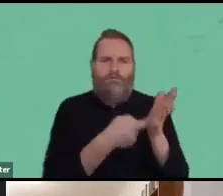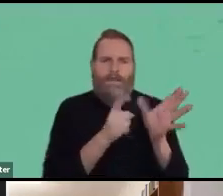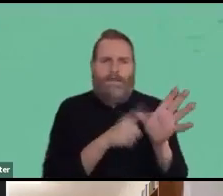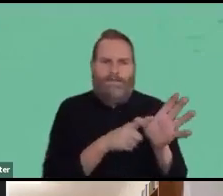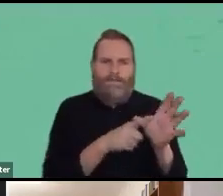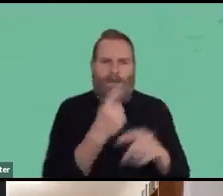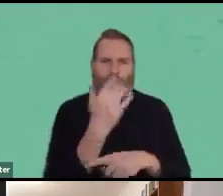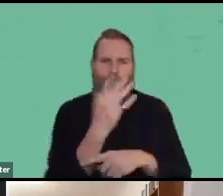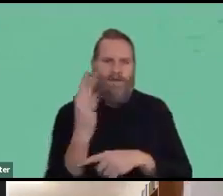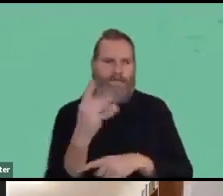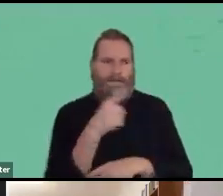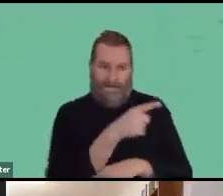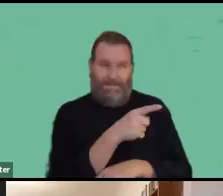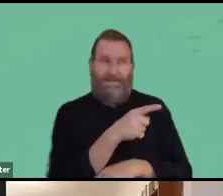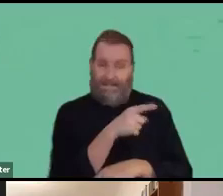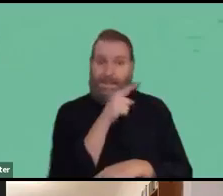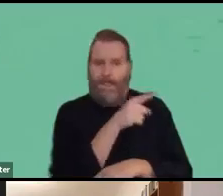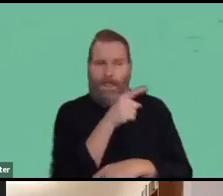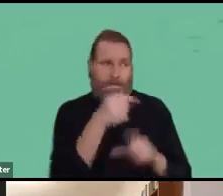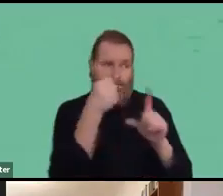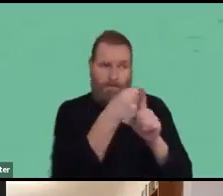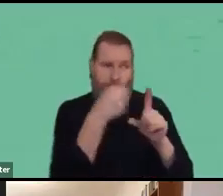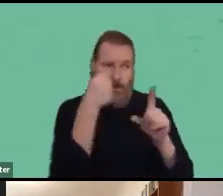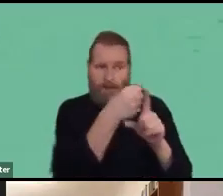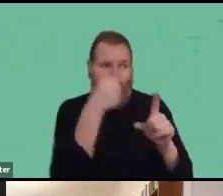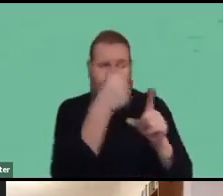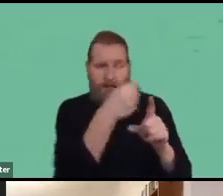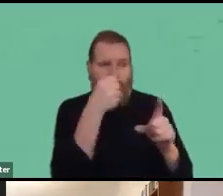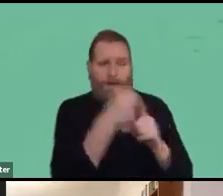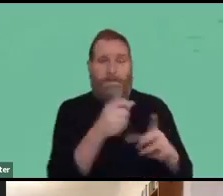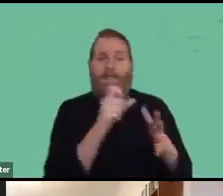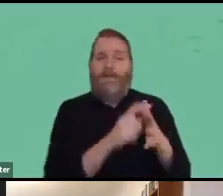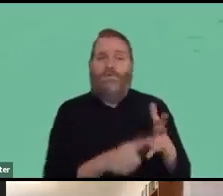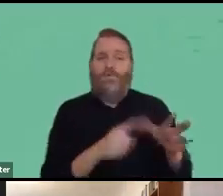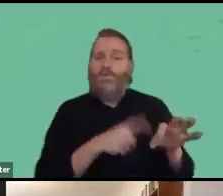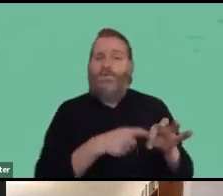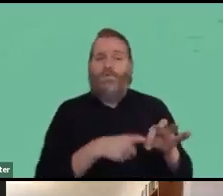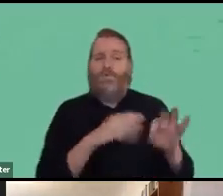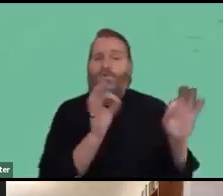and you just keep plugging away and plugging away and plugging away they will have to do something